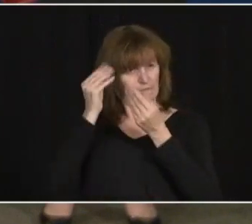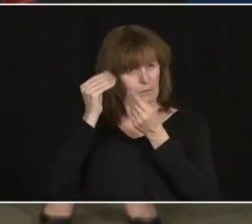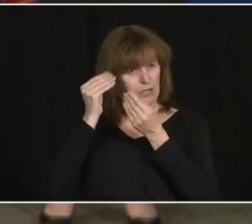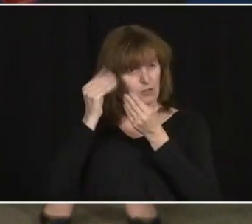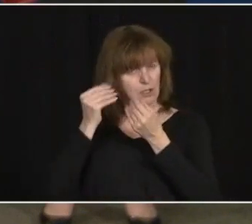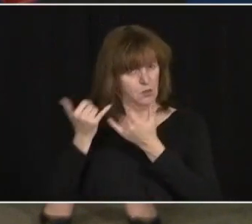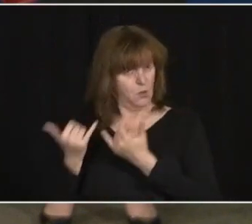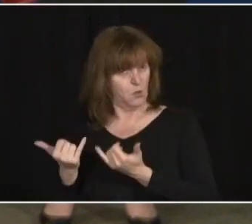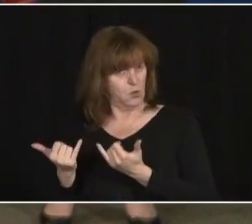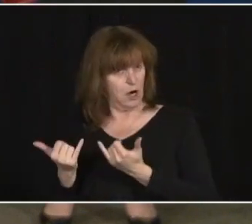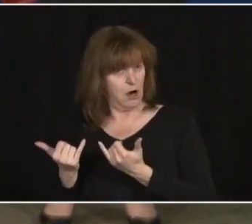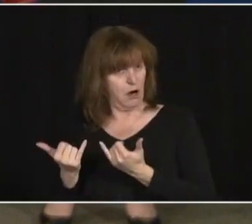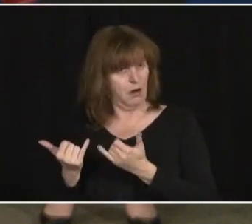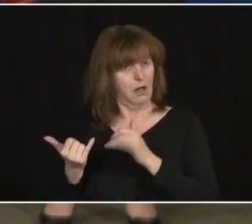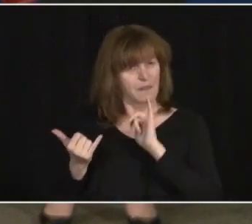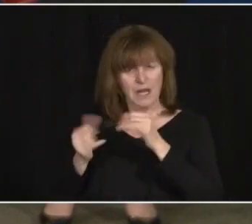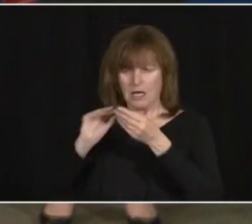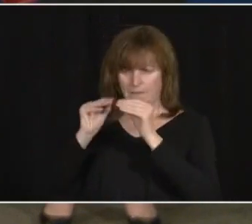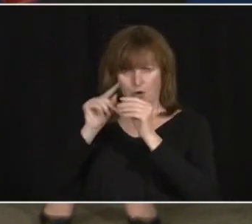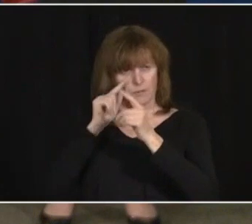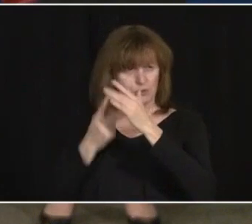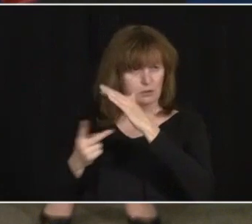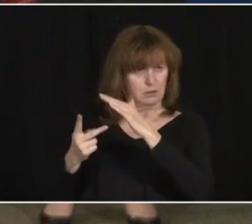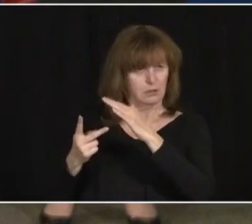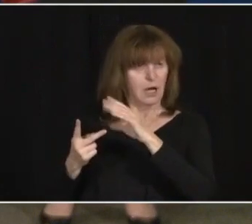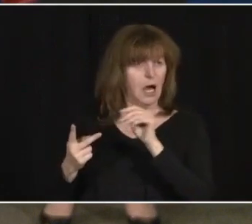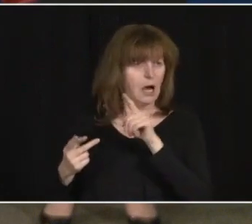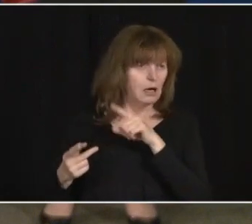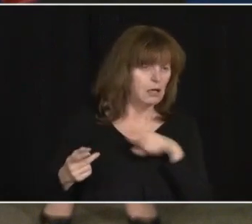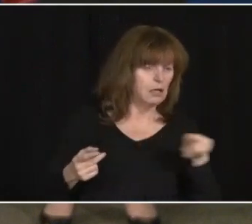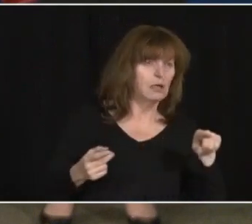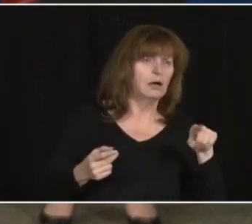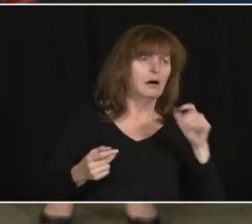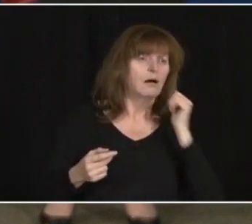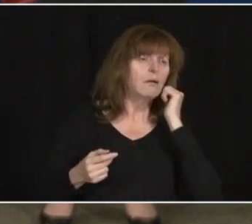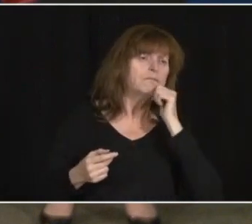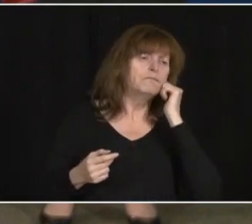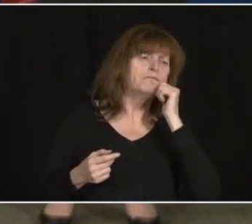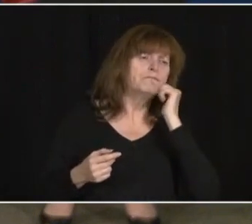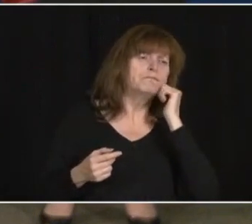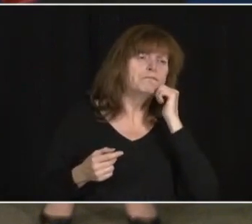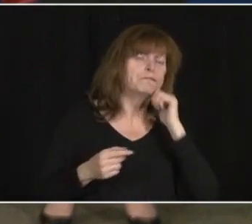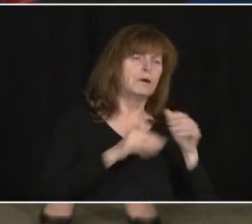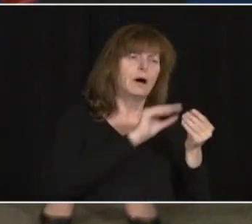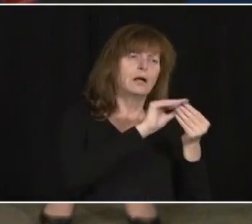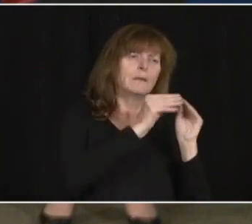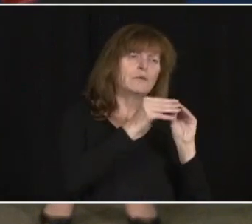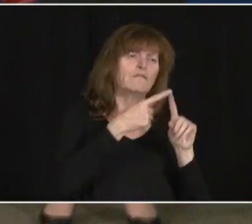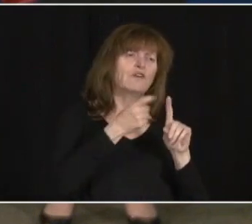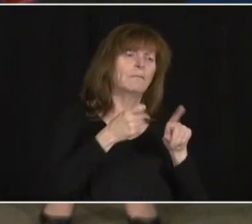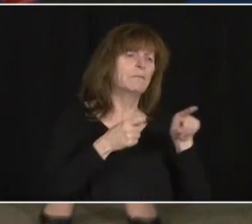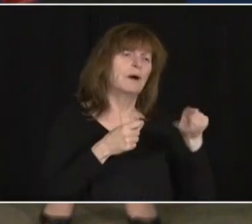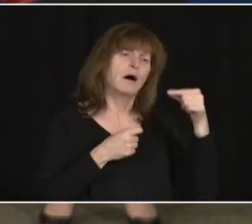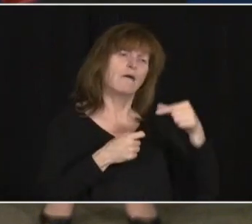see every day through your government. The data shows this example